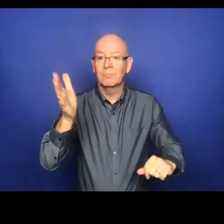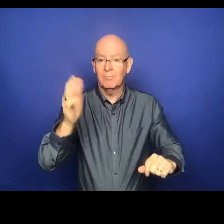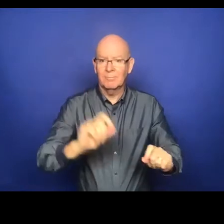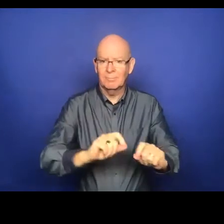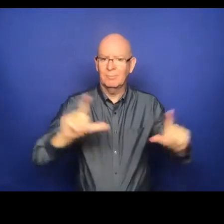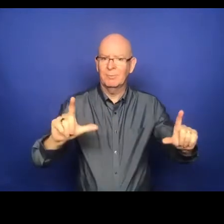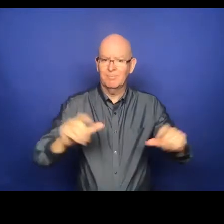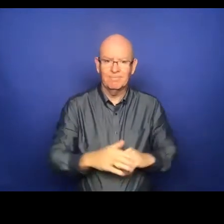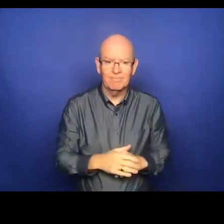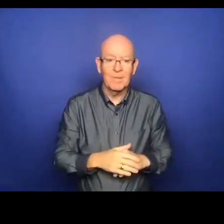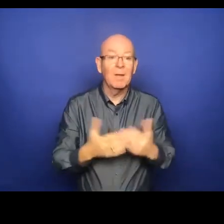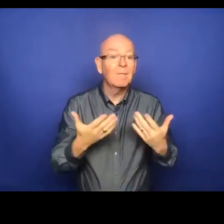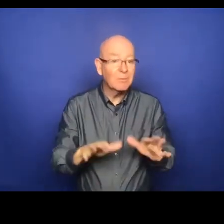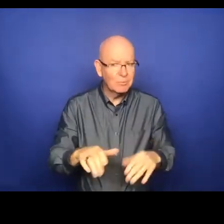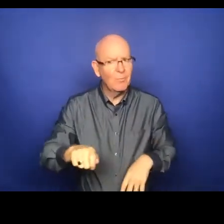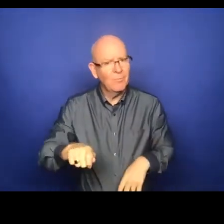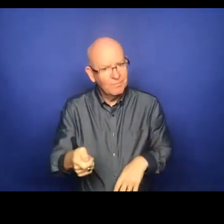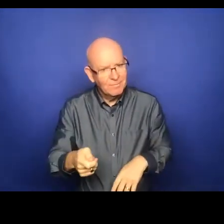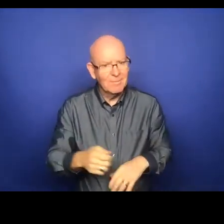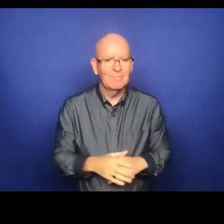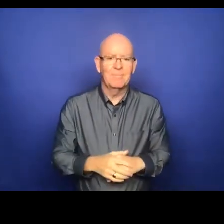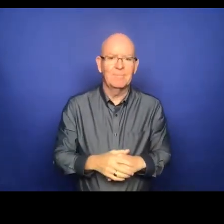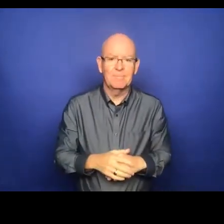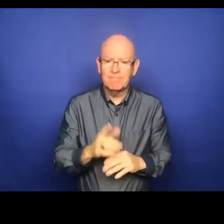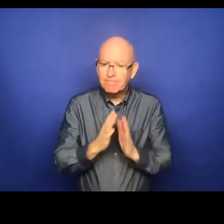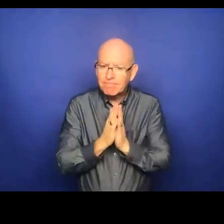presentations for our event. Throughout the event,